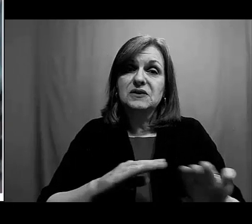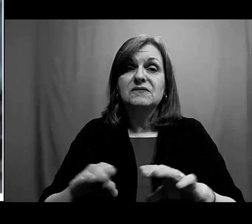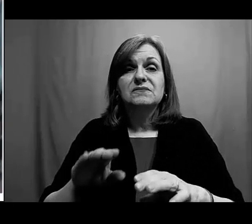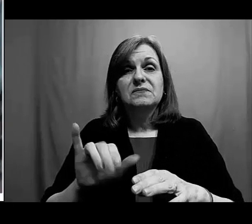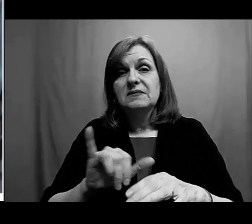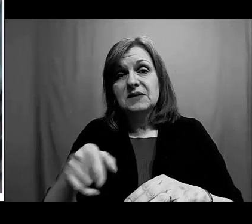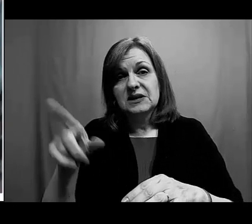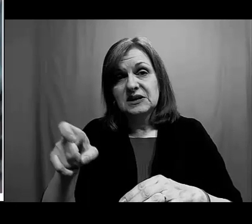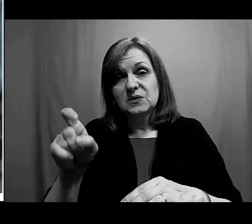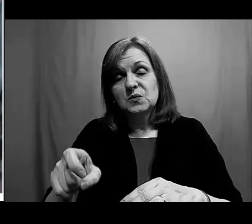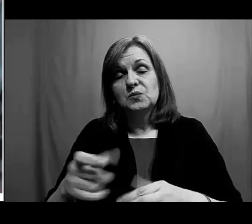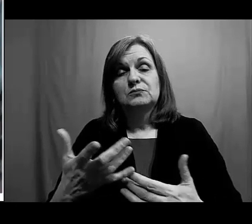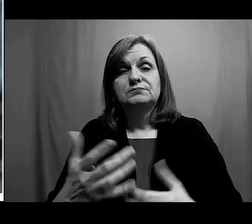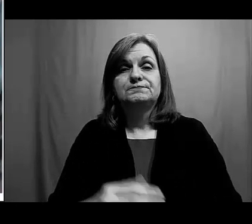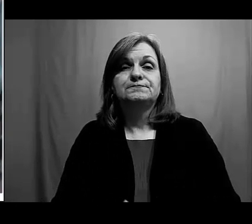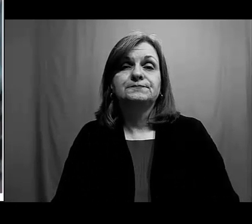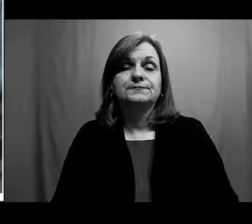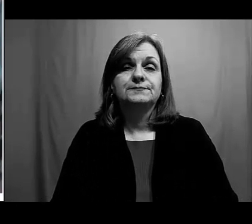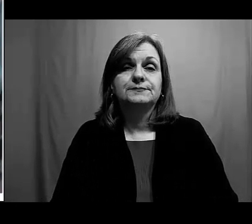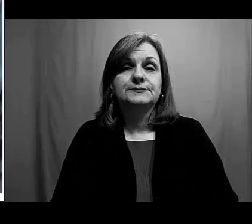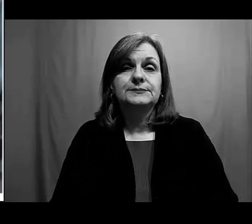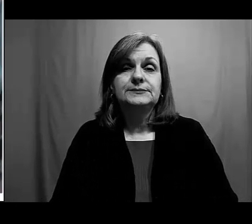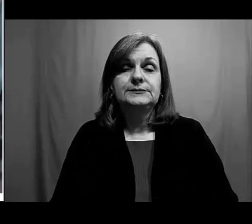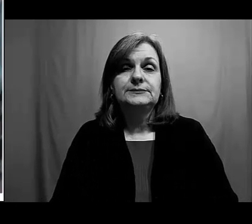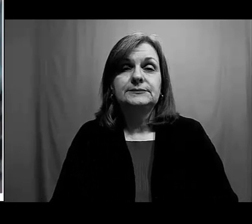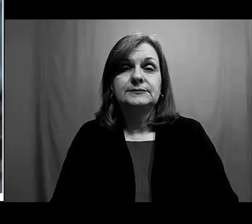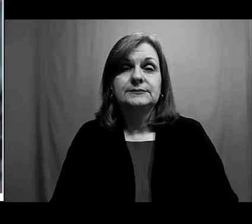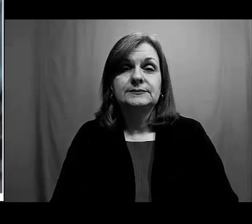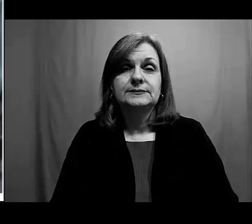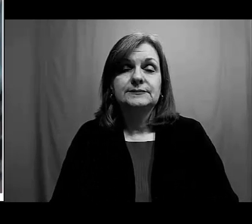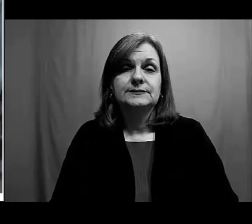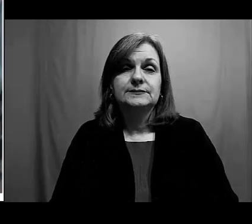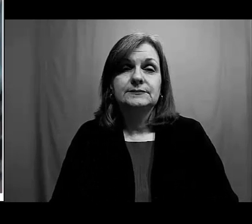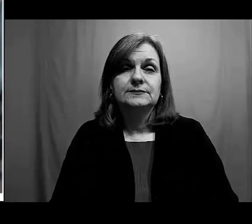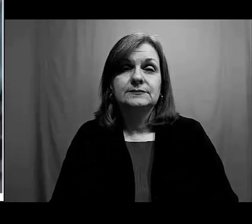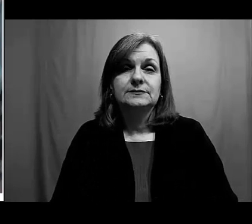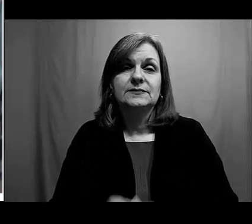behave as they need to in those particular areas - there have been some very